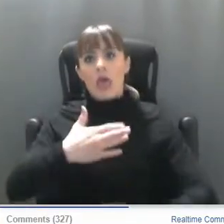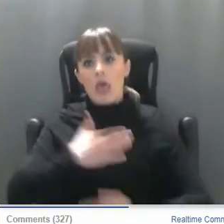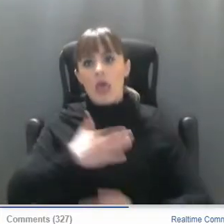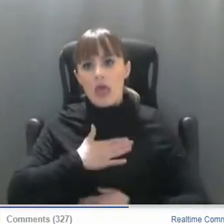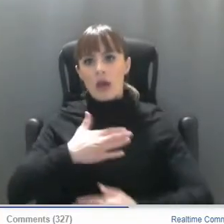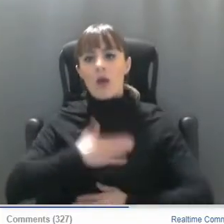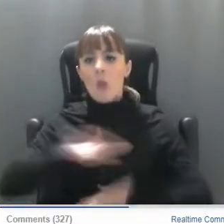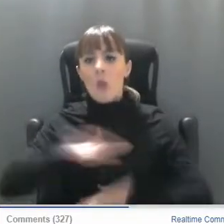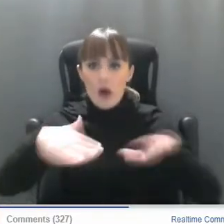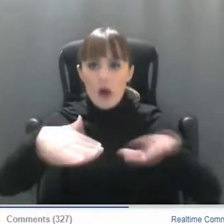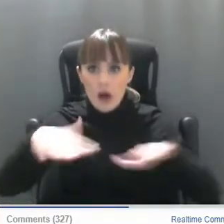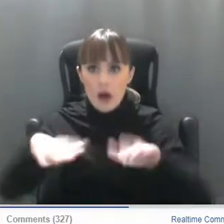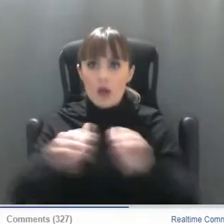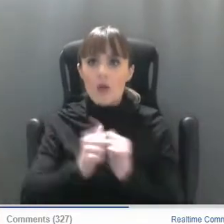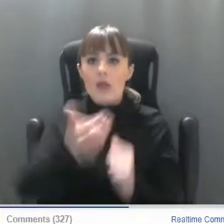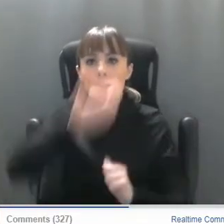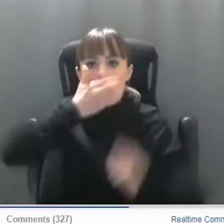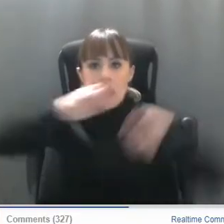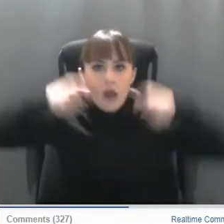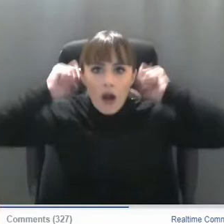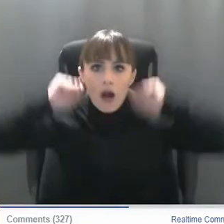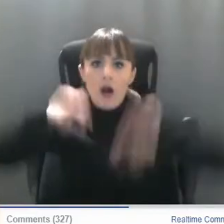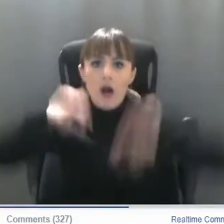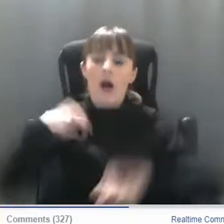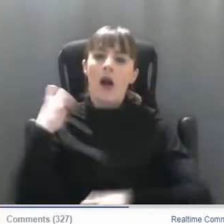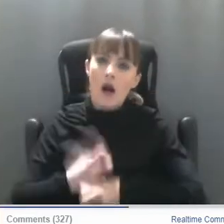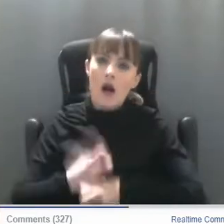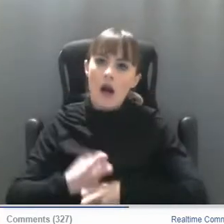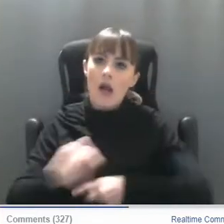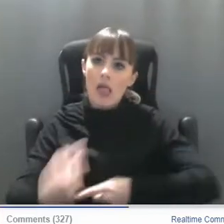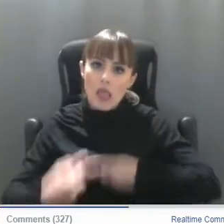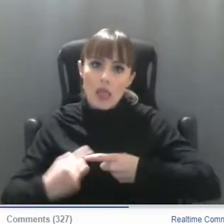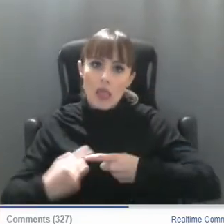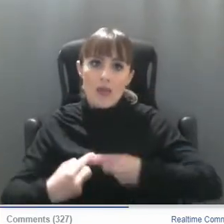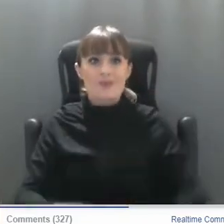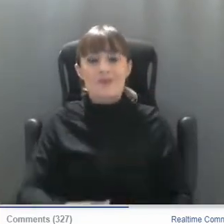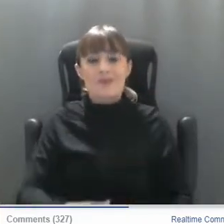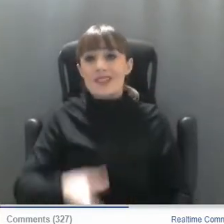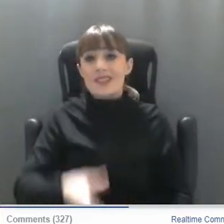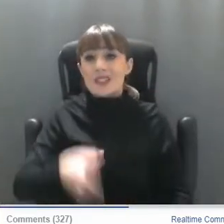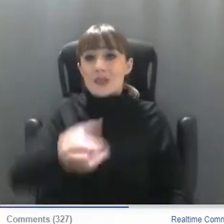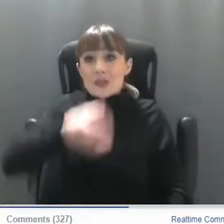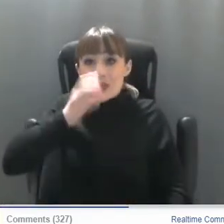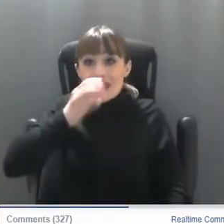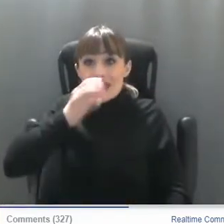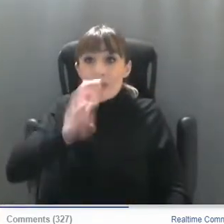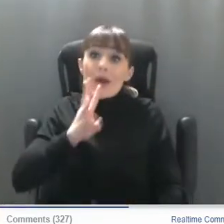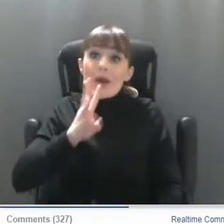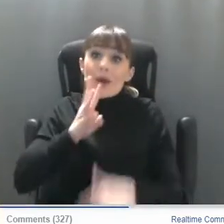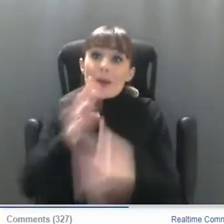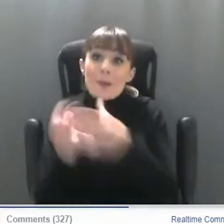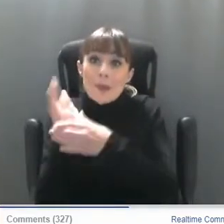Our drinking fountains are blocked off. Markhor, I don't even see the markhor right now.